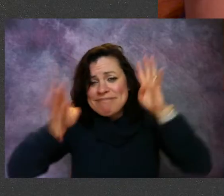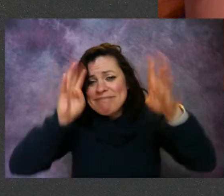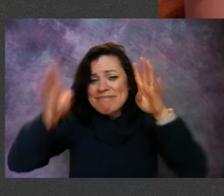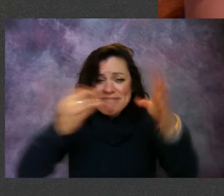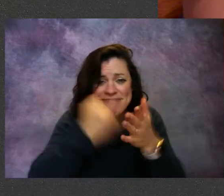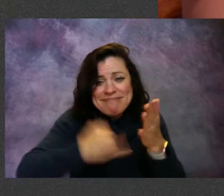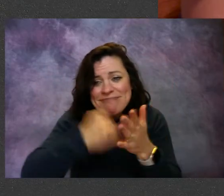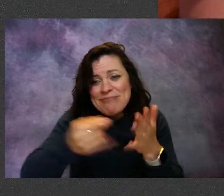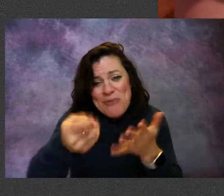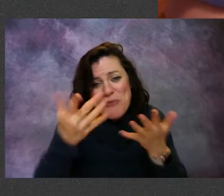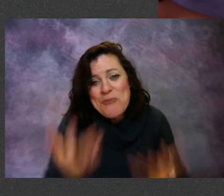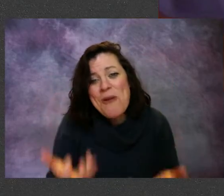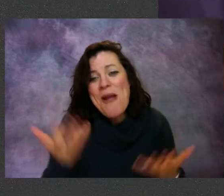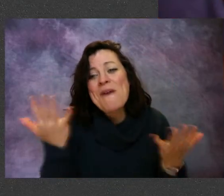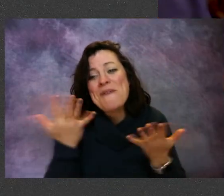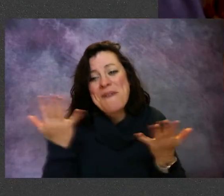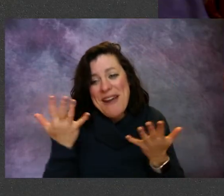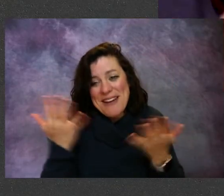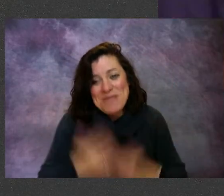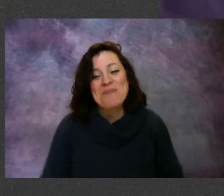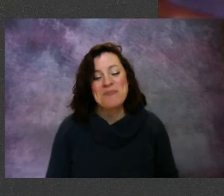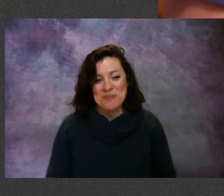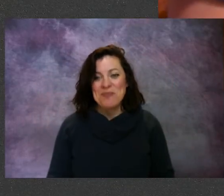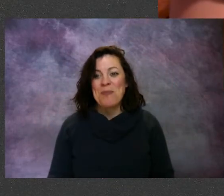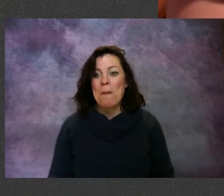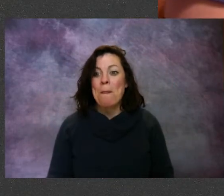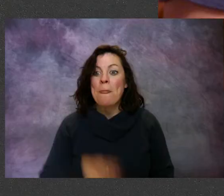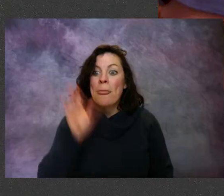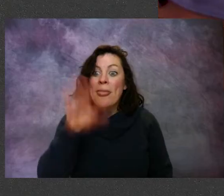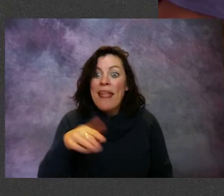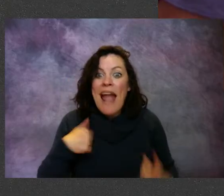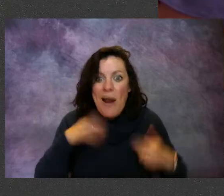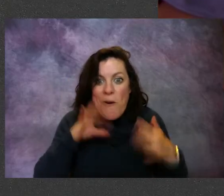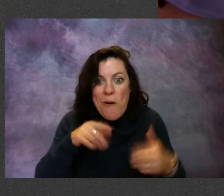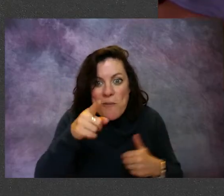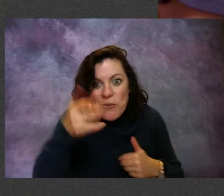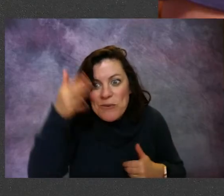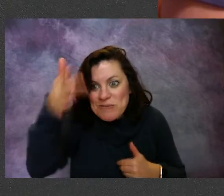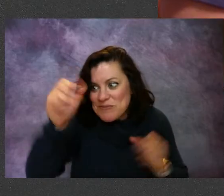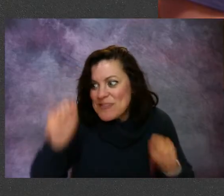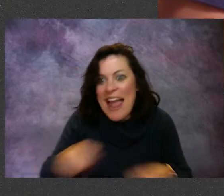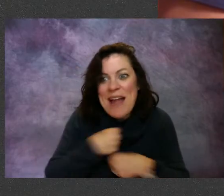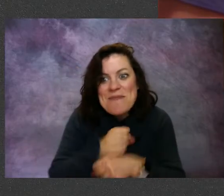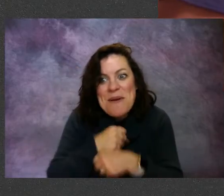on your weather cloud. I hope that you had a ton of fun getting to make that craft